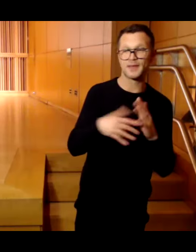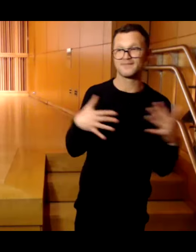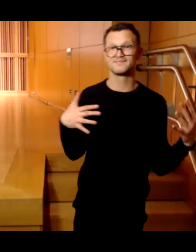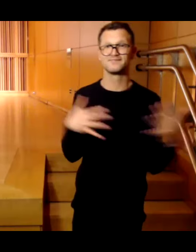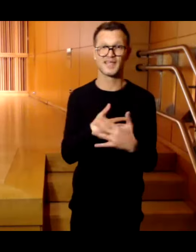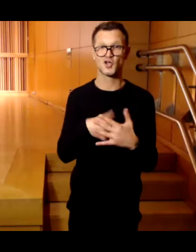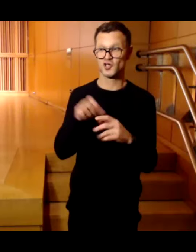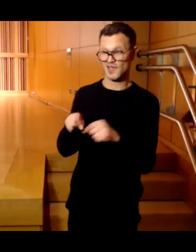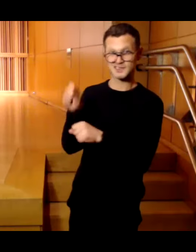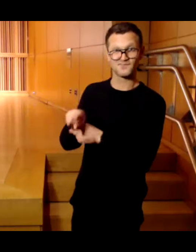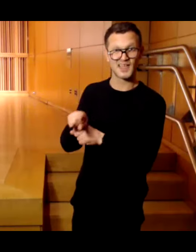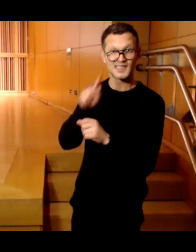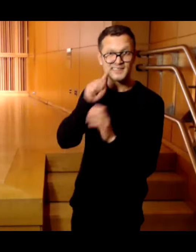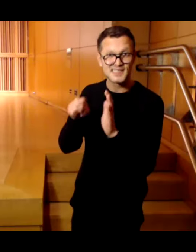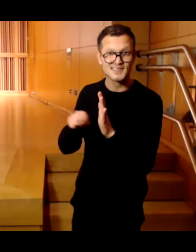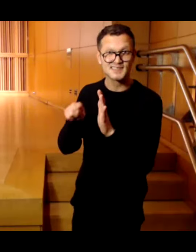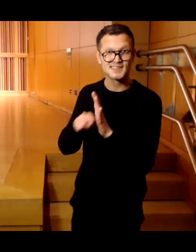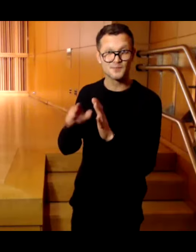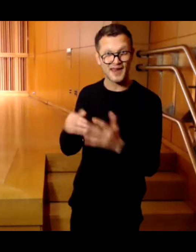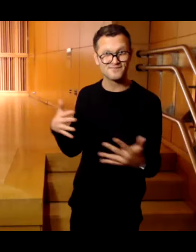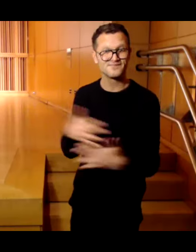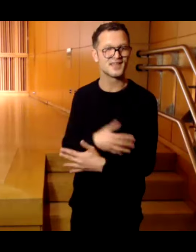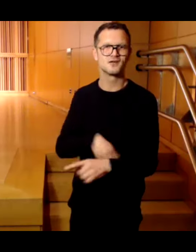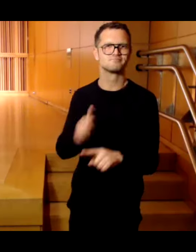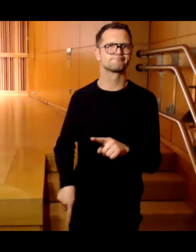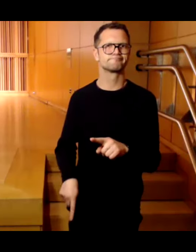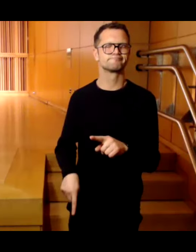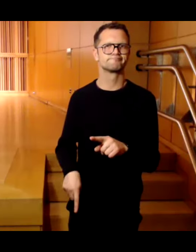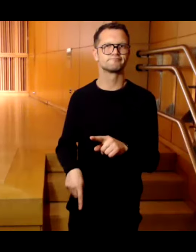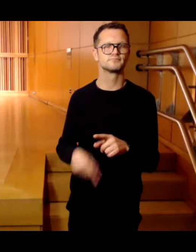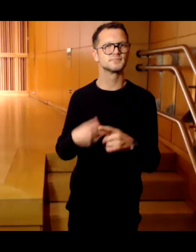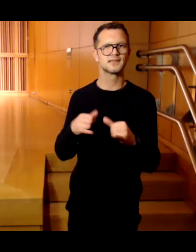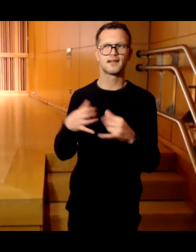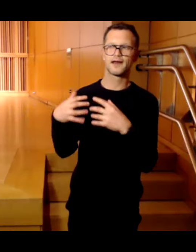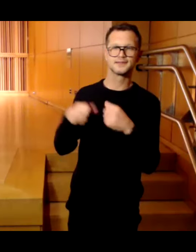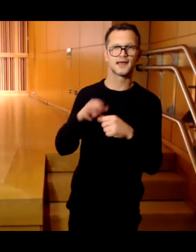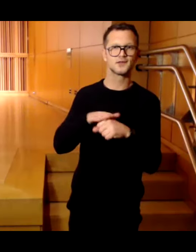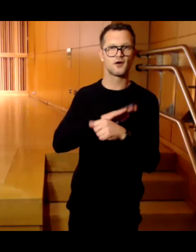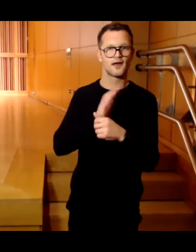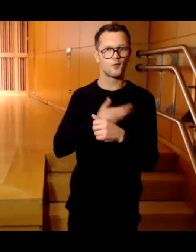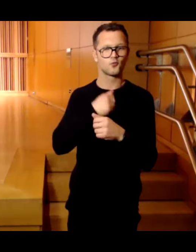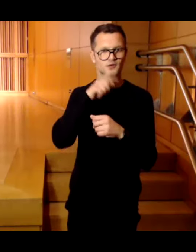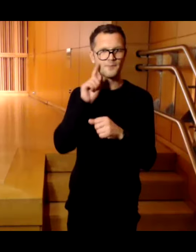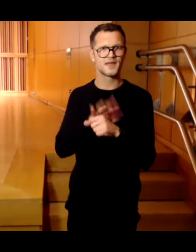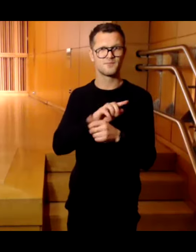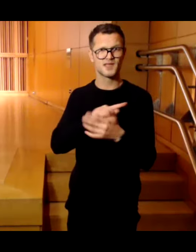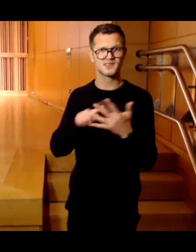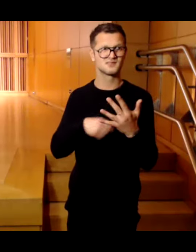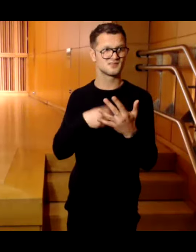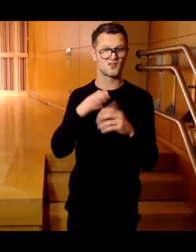This is though the attacks on the commitments and forms underwriting our sense of community continue to be grisly.